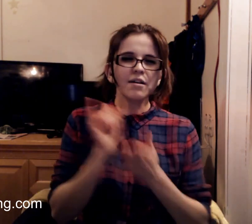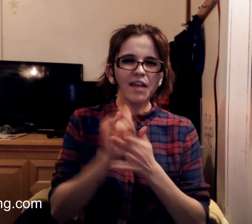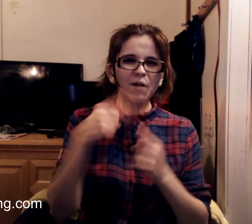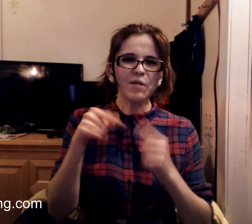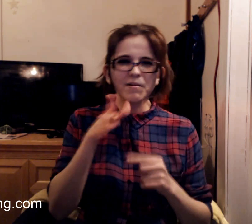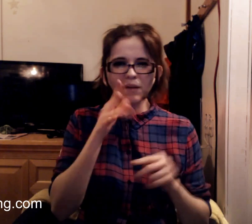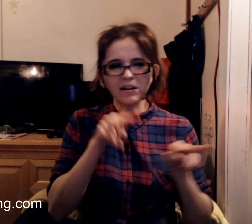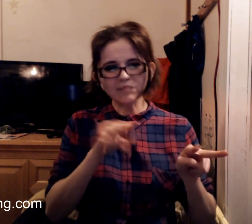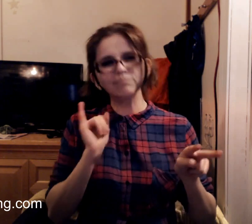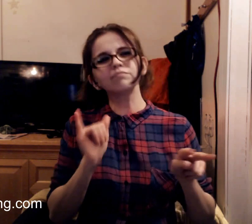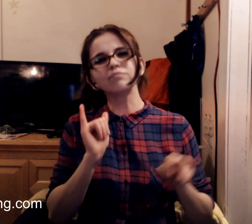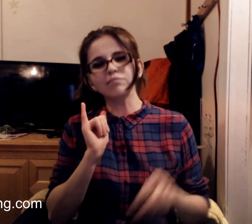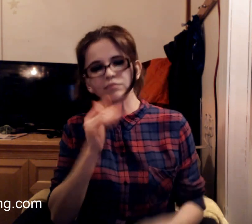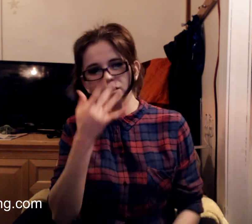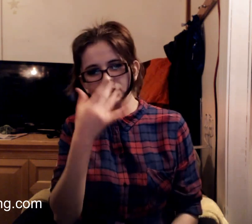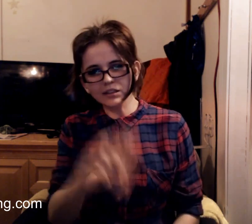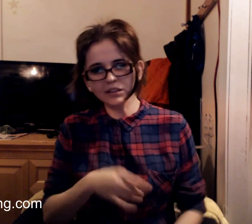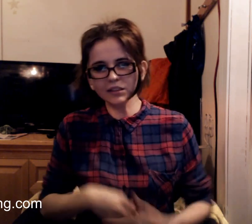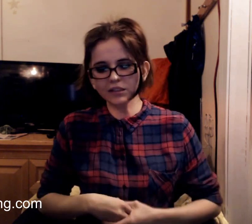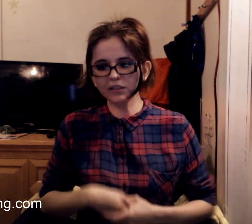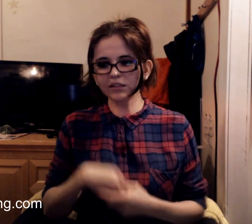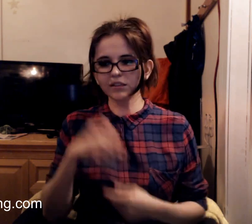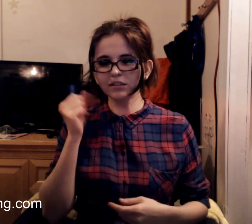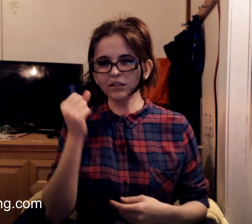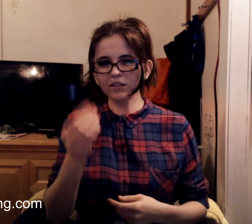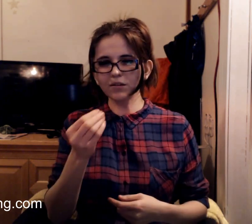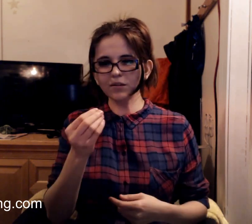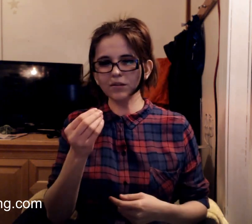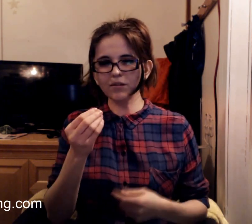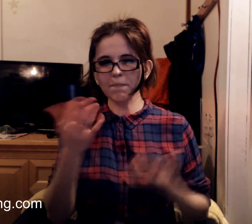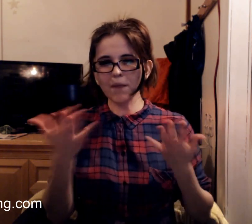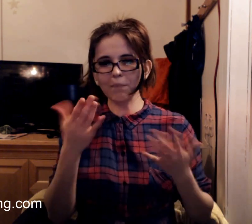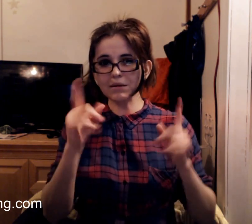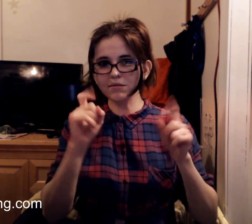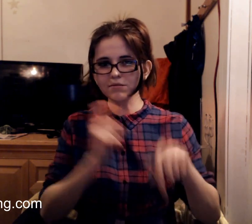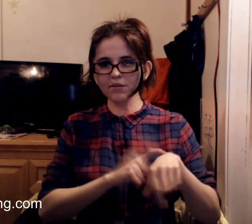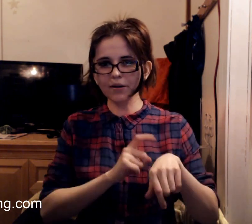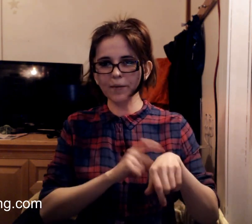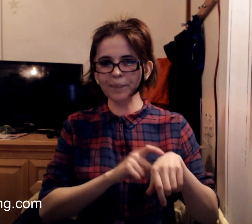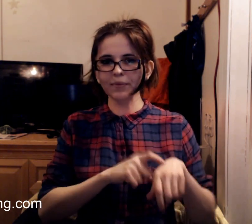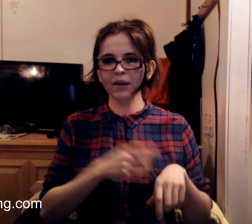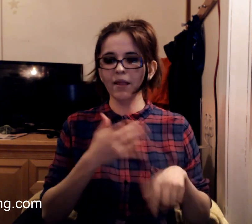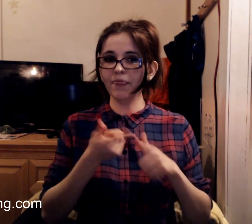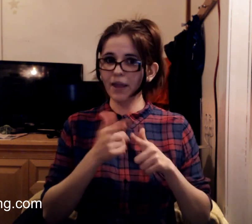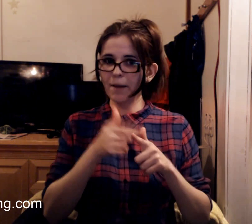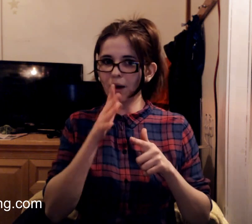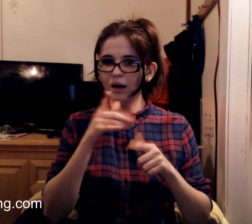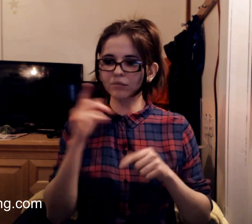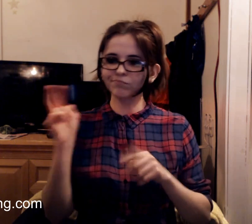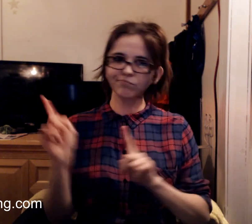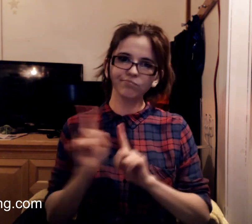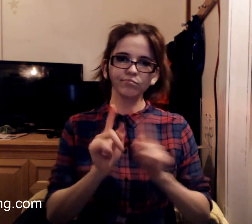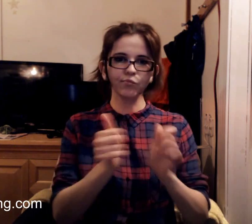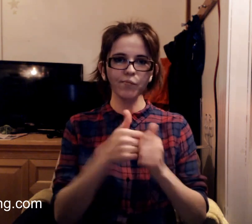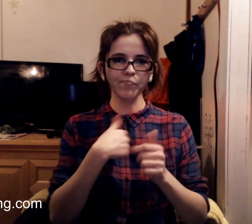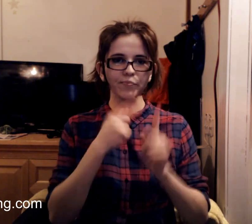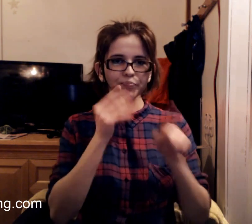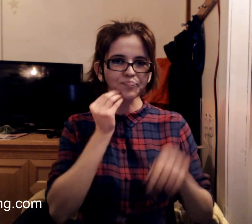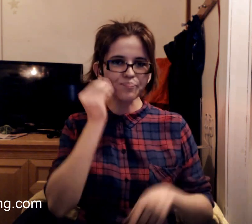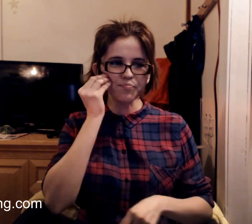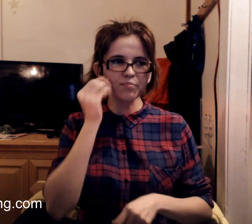That was when mom was like, "Hmmmm interesting, so maybe test time" then my mom took me home.